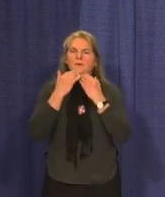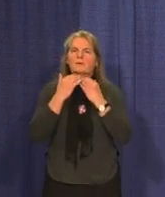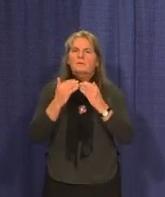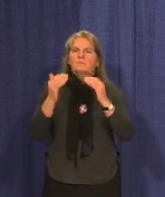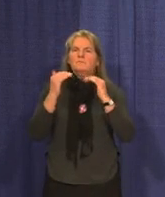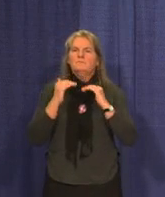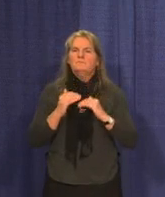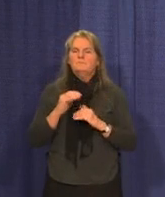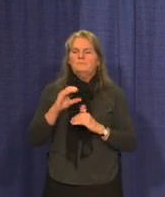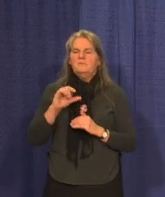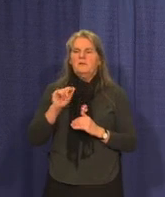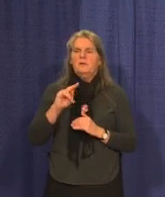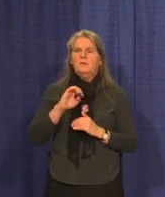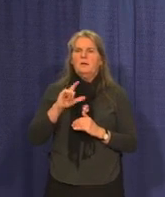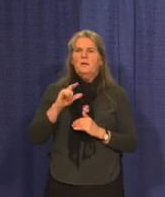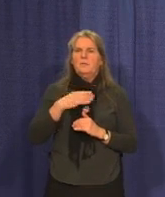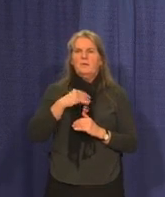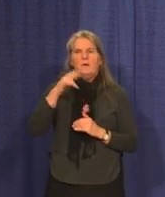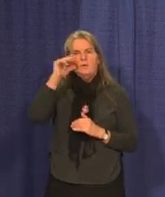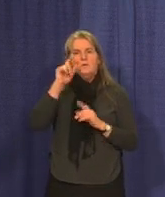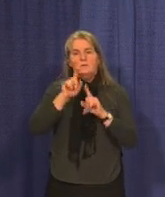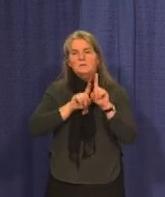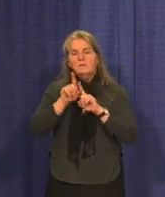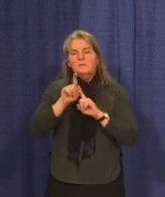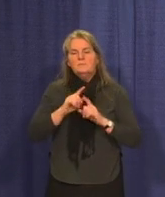Pat: Thank you. We will move to Gabrielle,